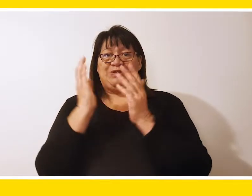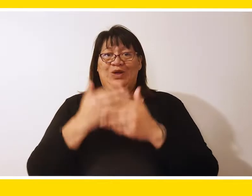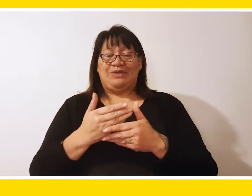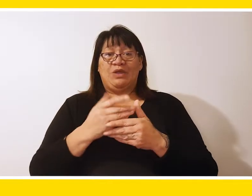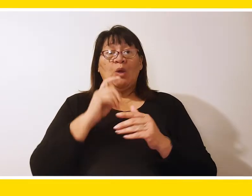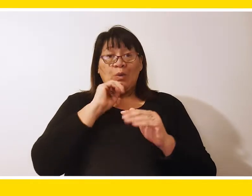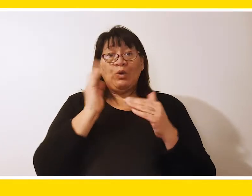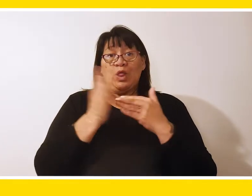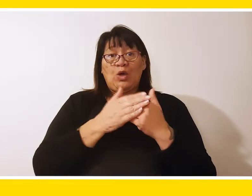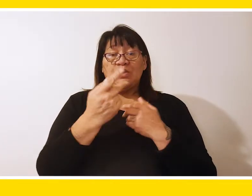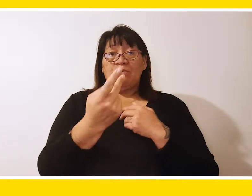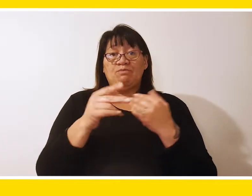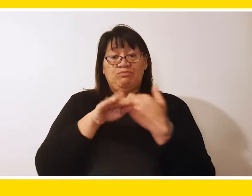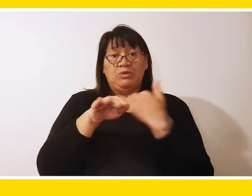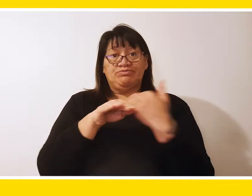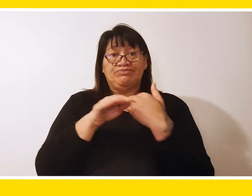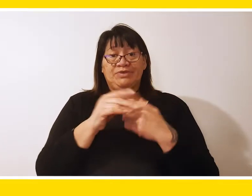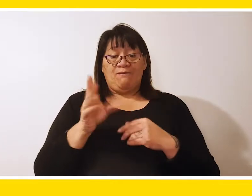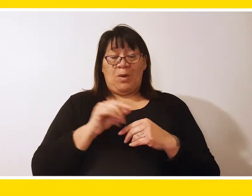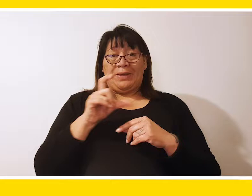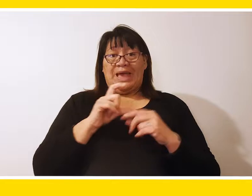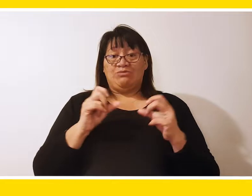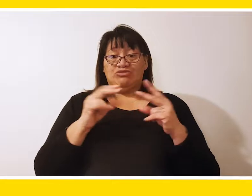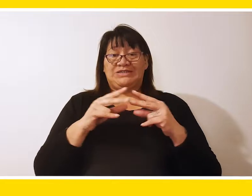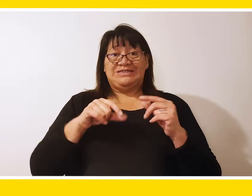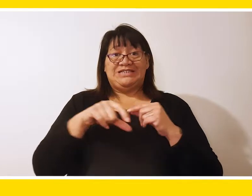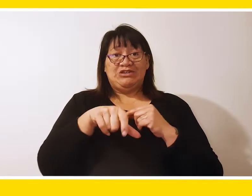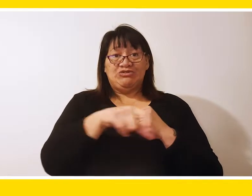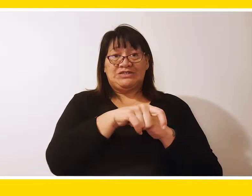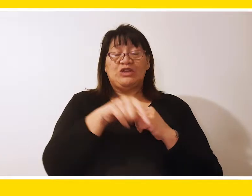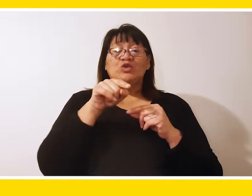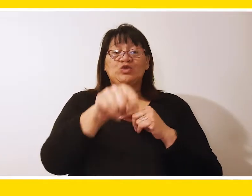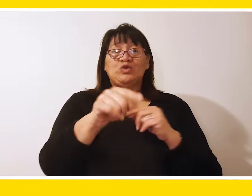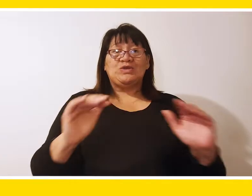We're closing the road in both directions from Cambridge Terrace to Taranaki Street between